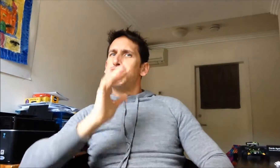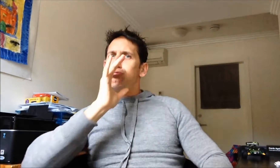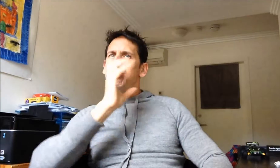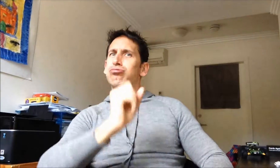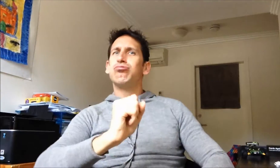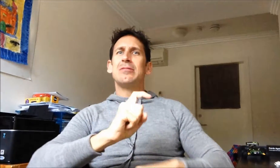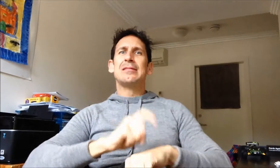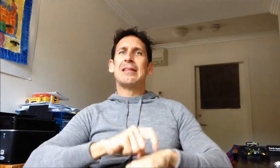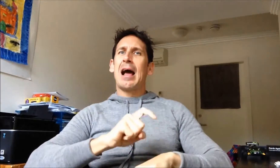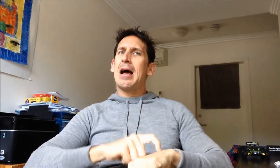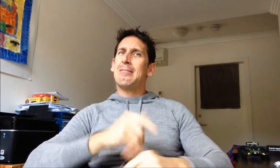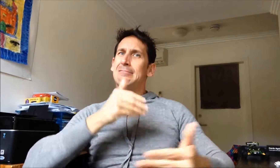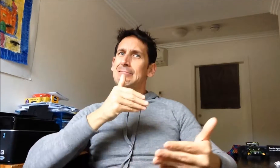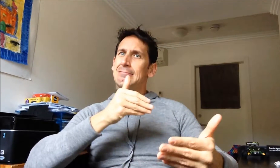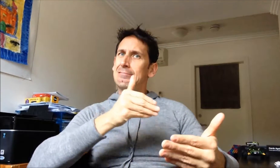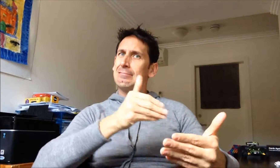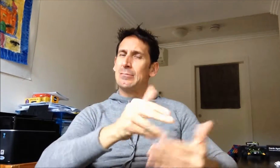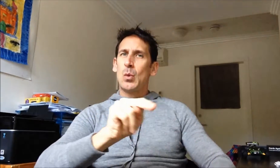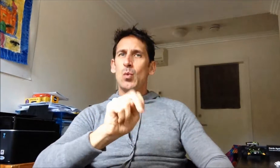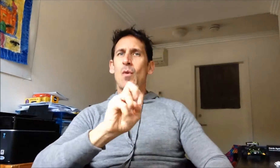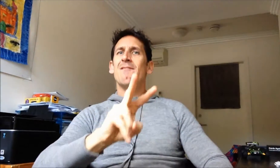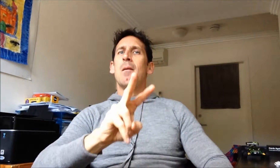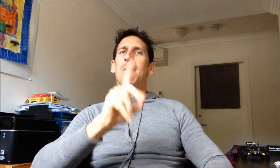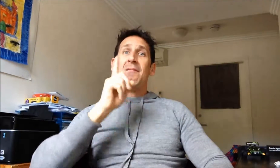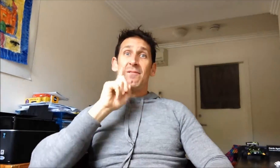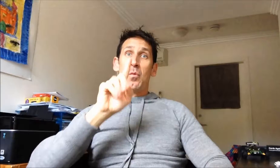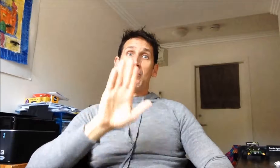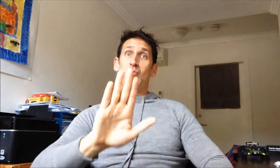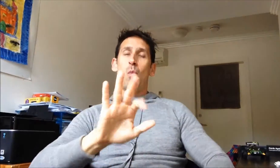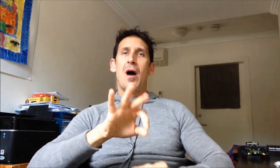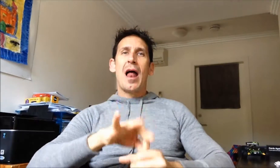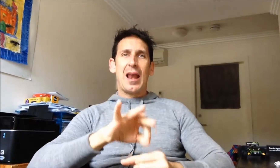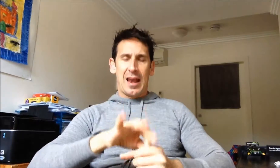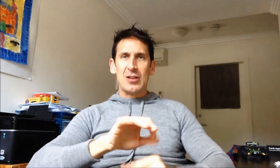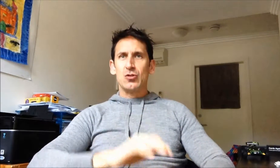and it's been a fascinating time leading up to your election in November.